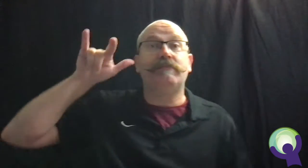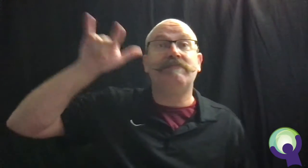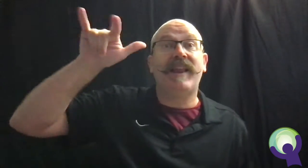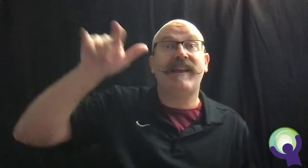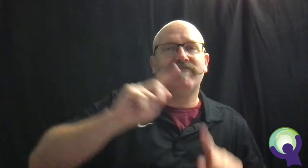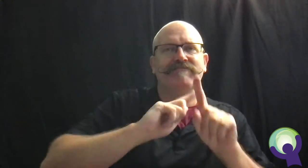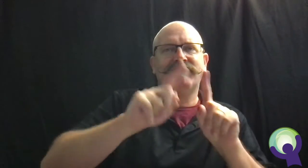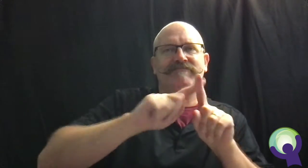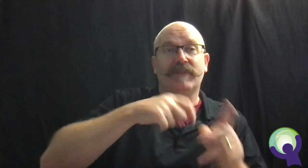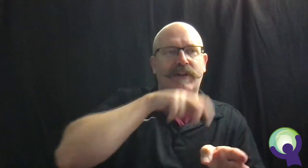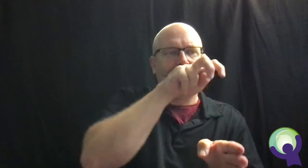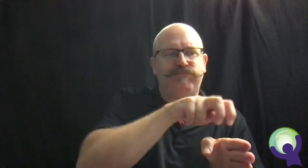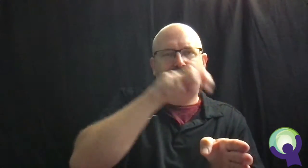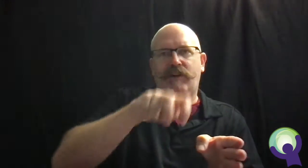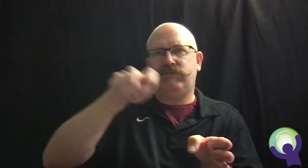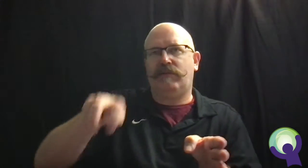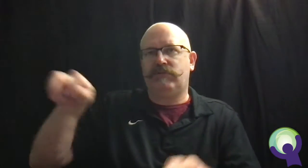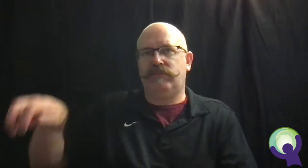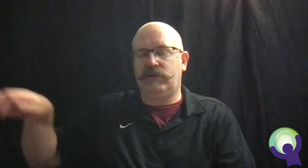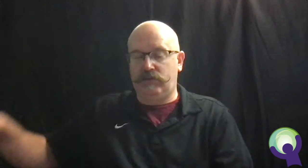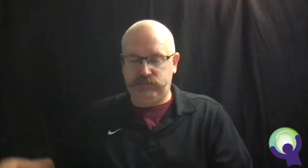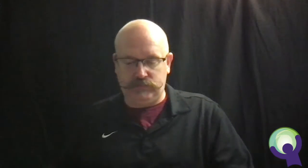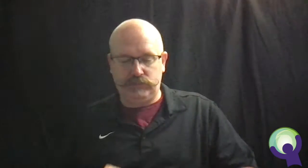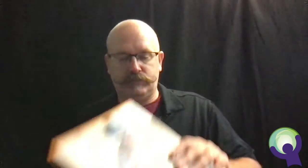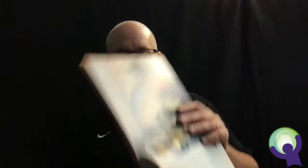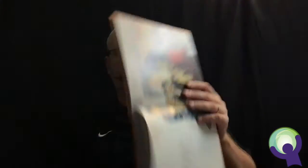We change airlines.